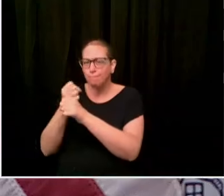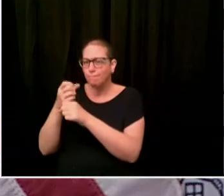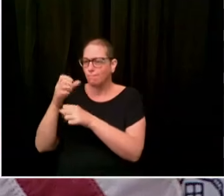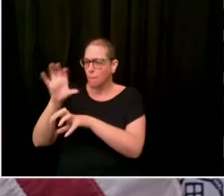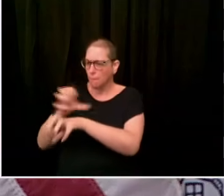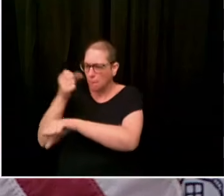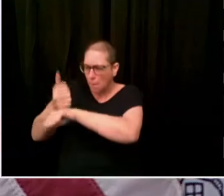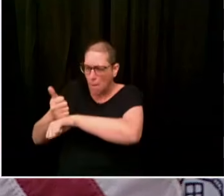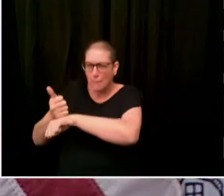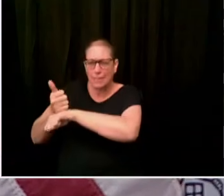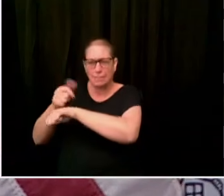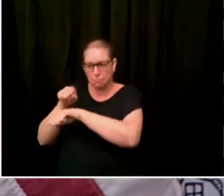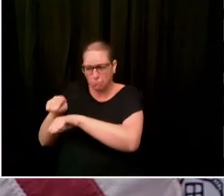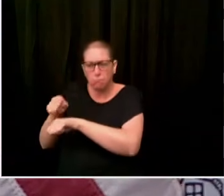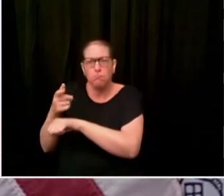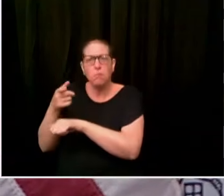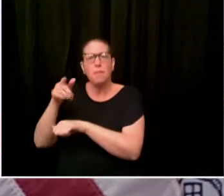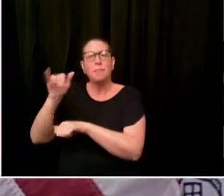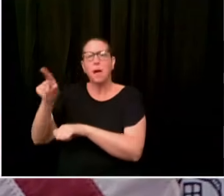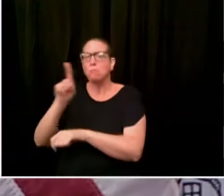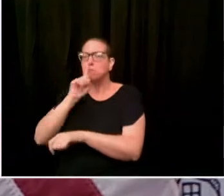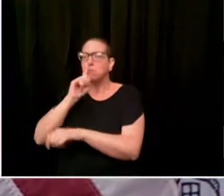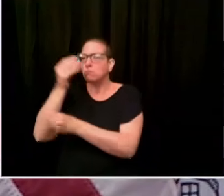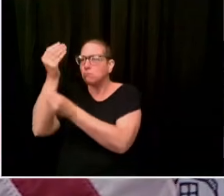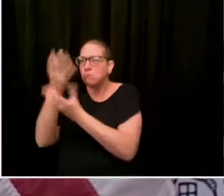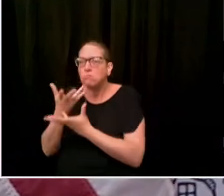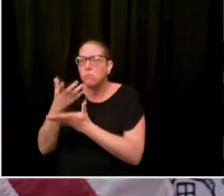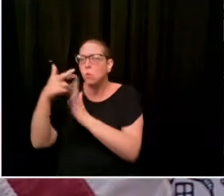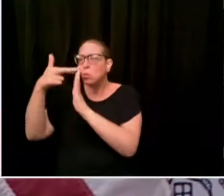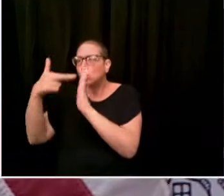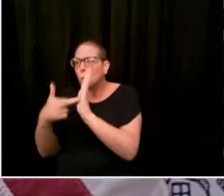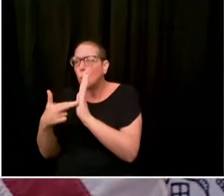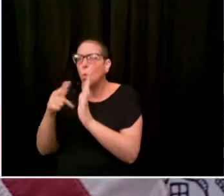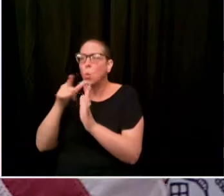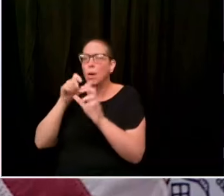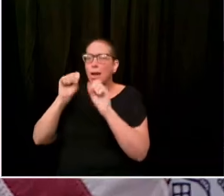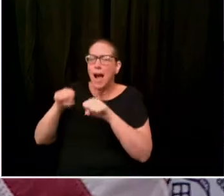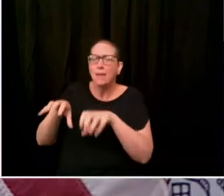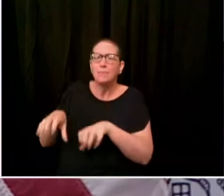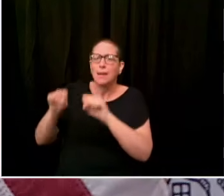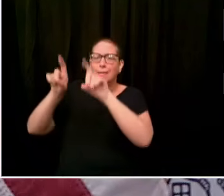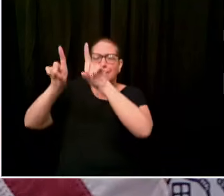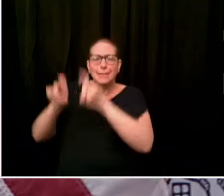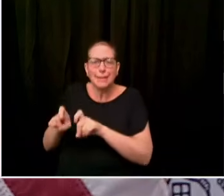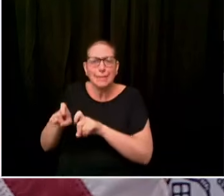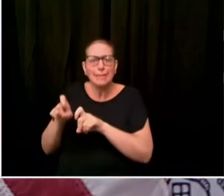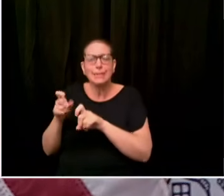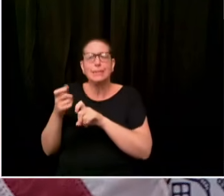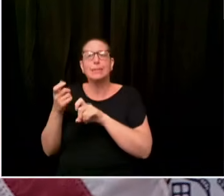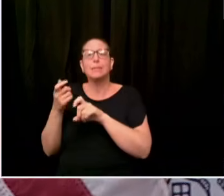CITY MD SITE, I SEE THE CRITERIA NEEDING TO BE MET IN ORDER TO GET A TEST THROUGH THEM.